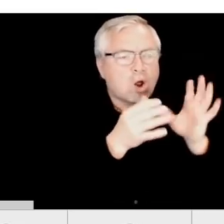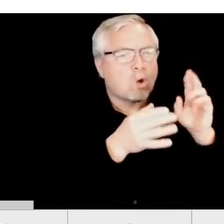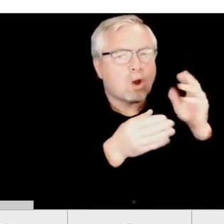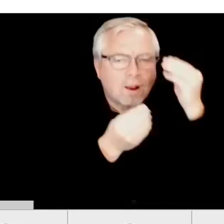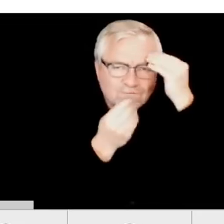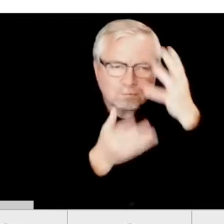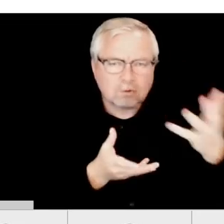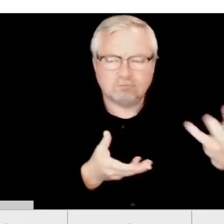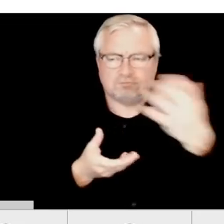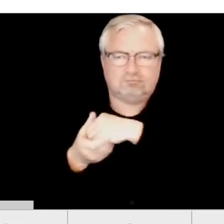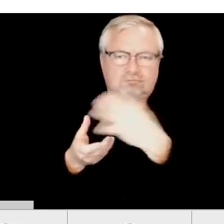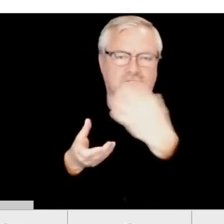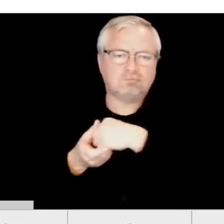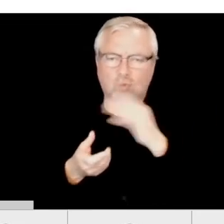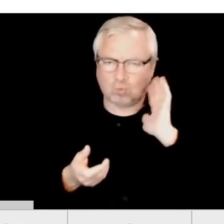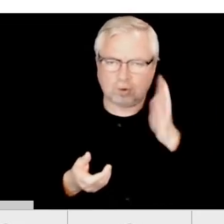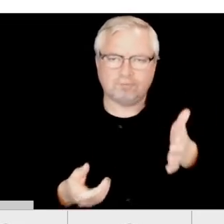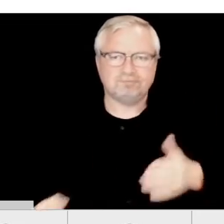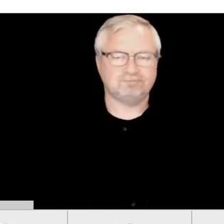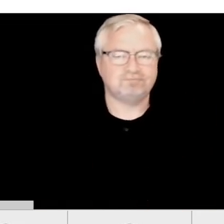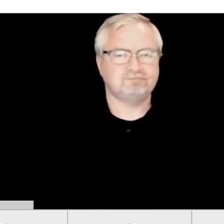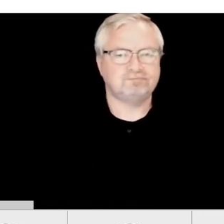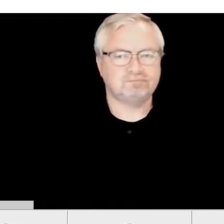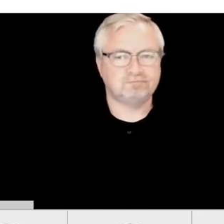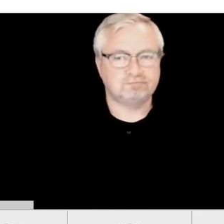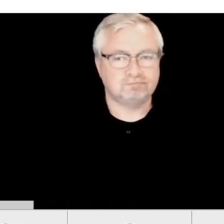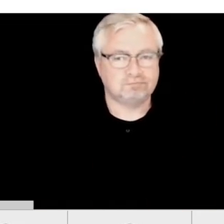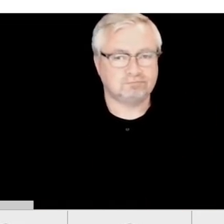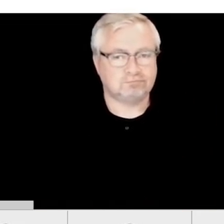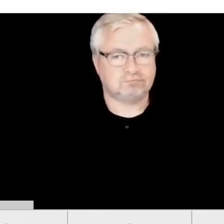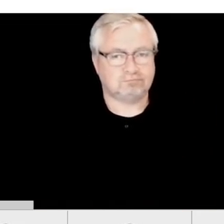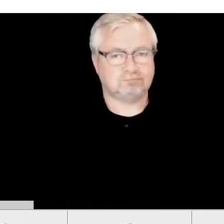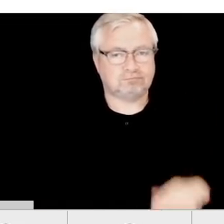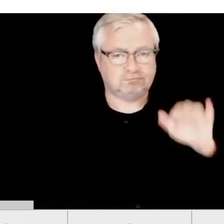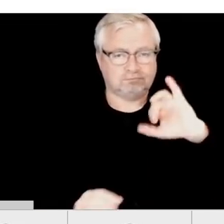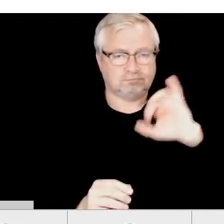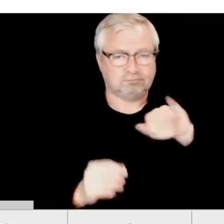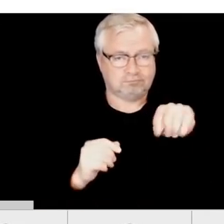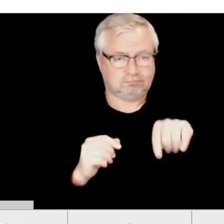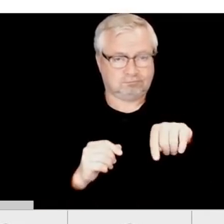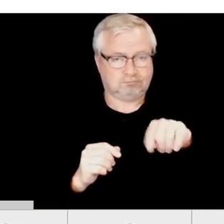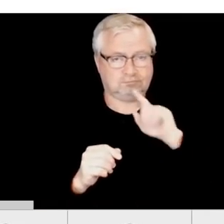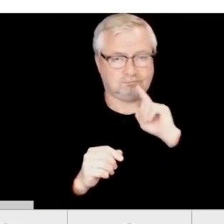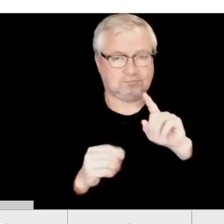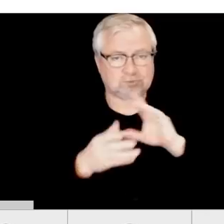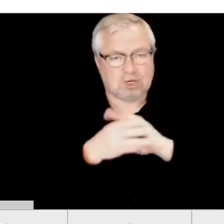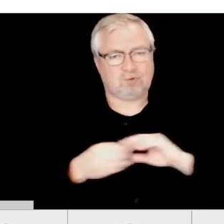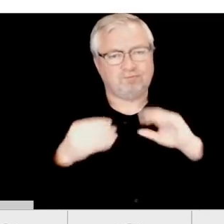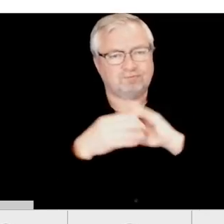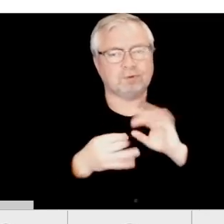literature from which they come and for the not so faint of heart the equations